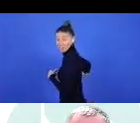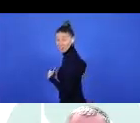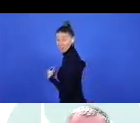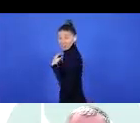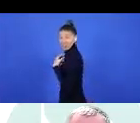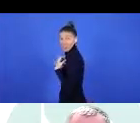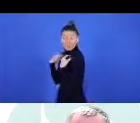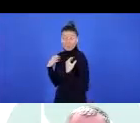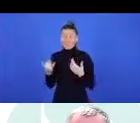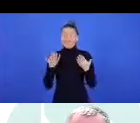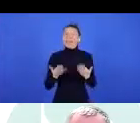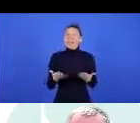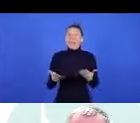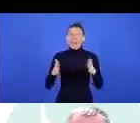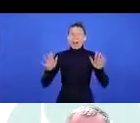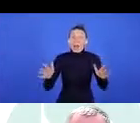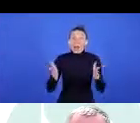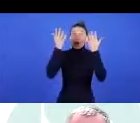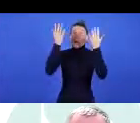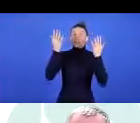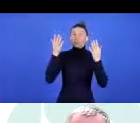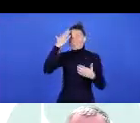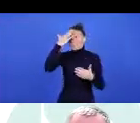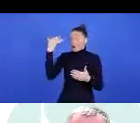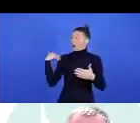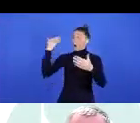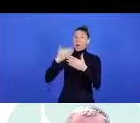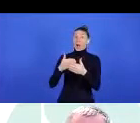implant batteries used to be in a mini backpack. Now it is lightweight